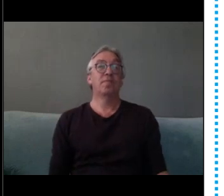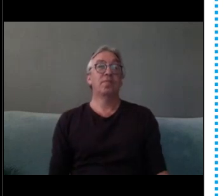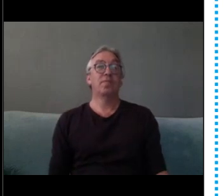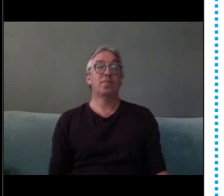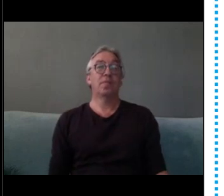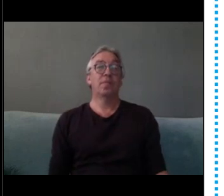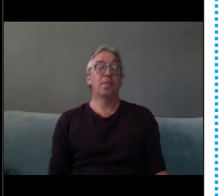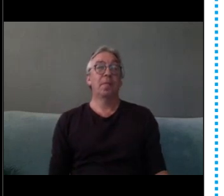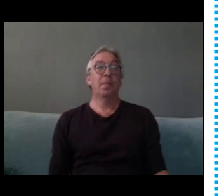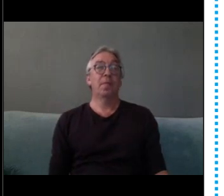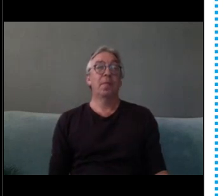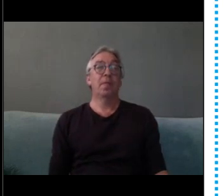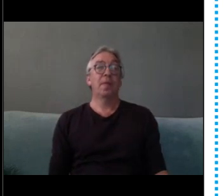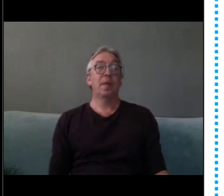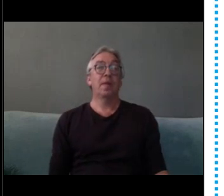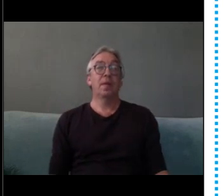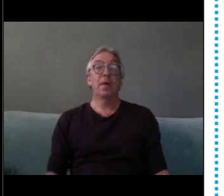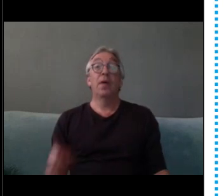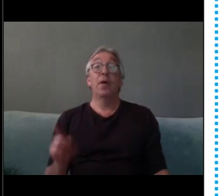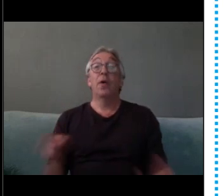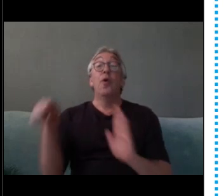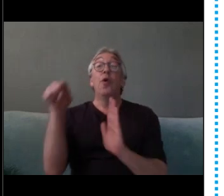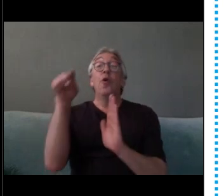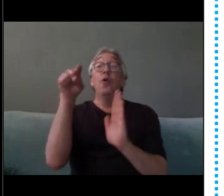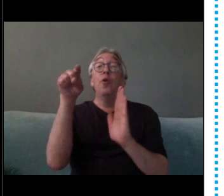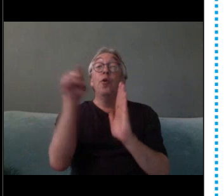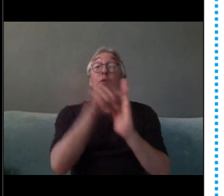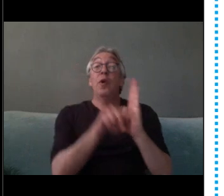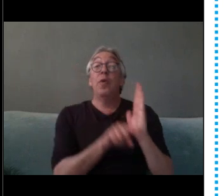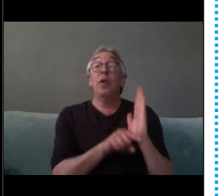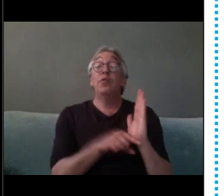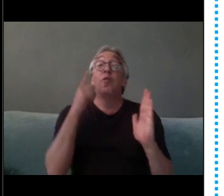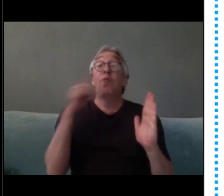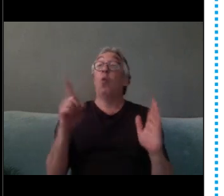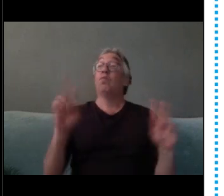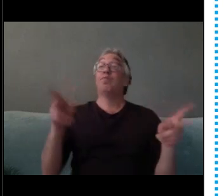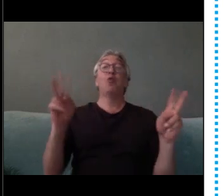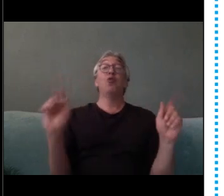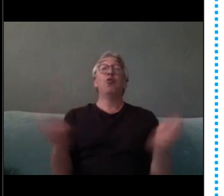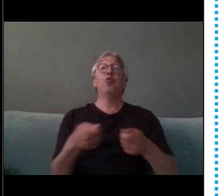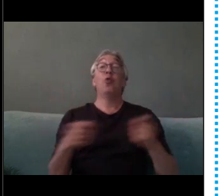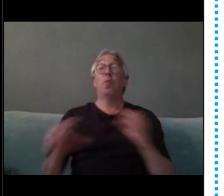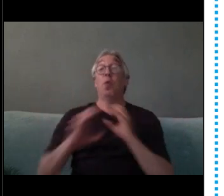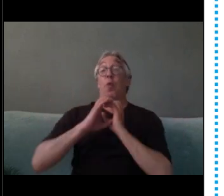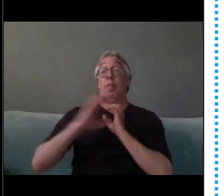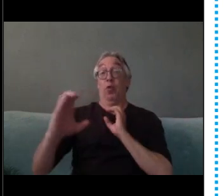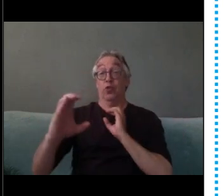So this regulation applies to ordinary bus and coach services that carry passengers along specific routes